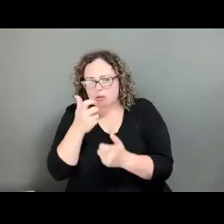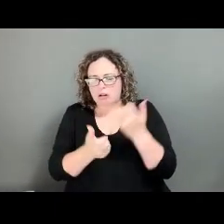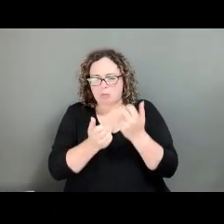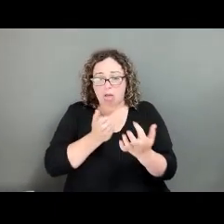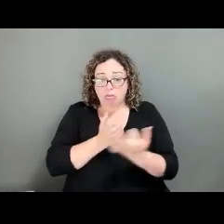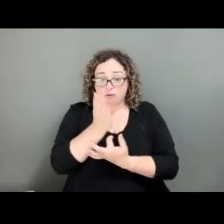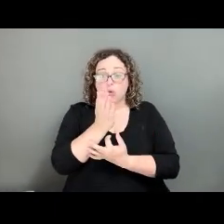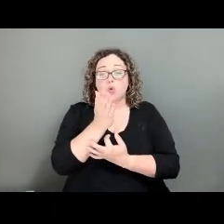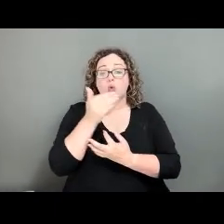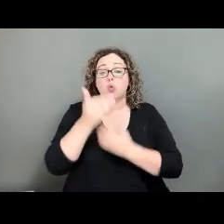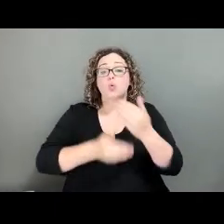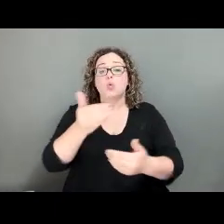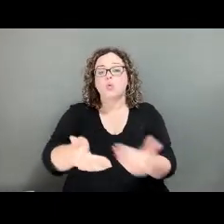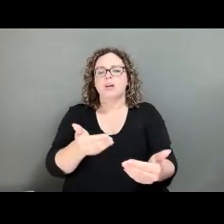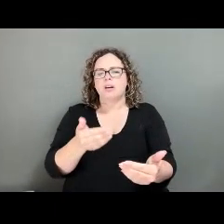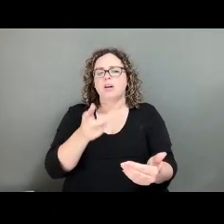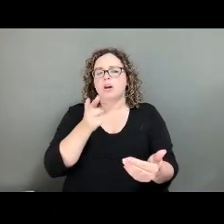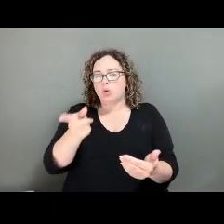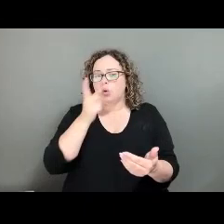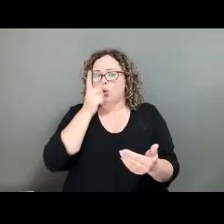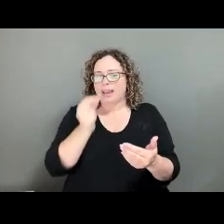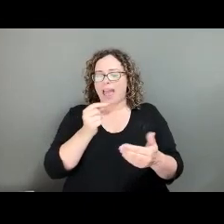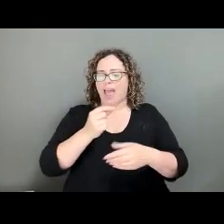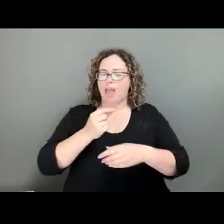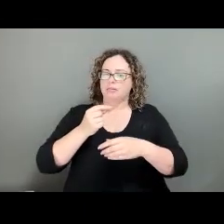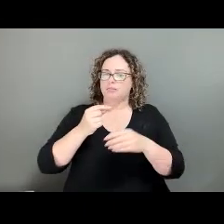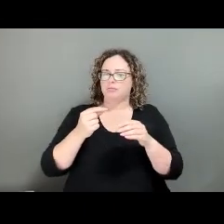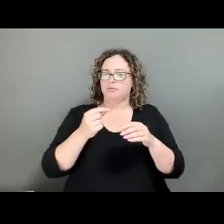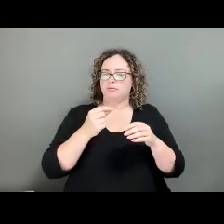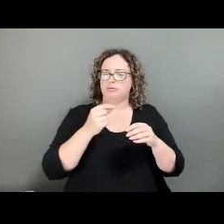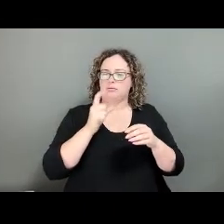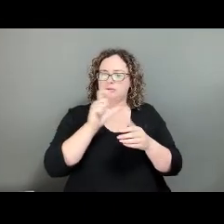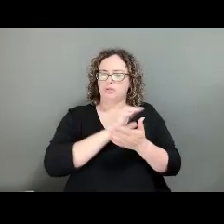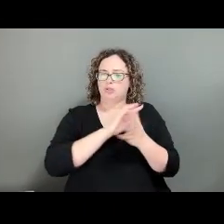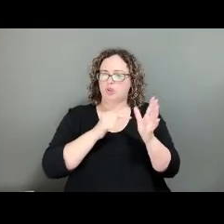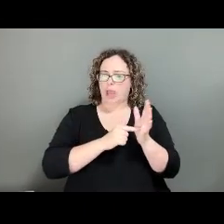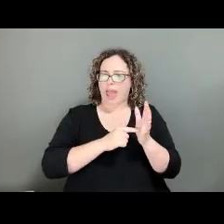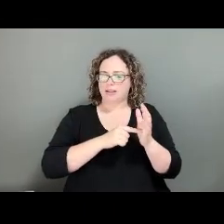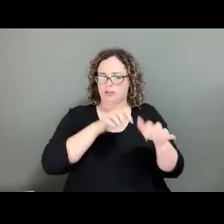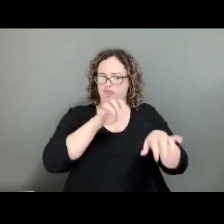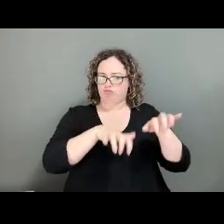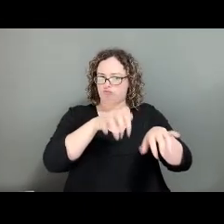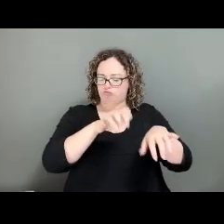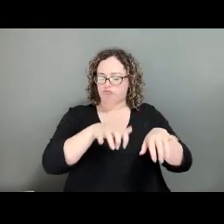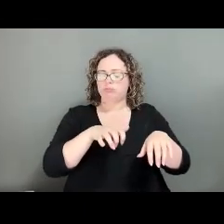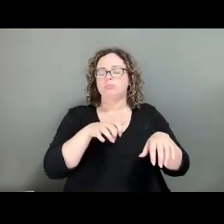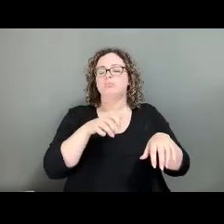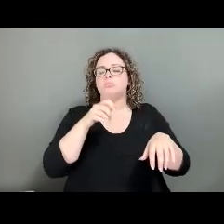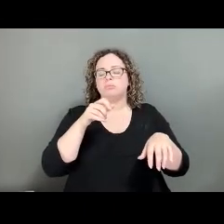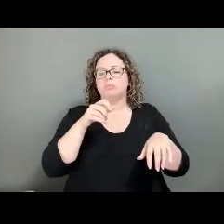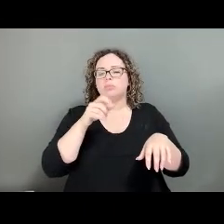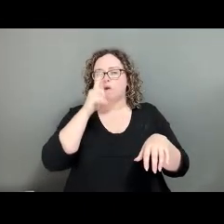you can add, comment in the chat. I think it has an anonymous option. And someone from our team will help.